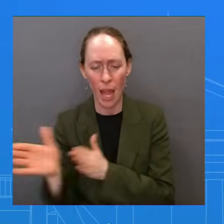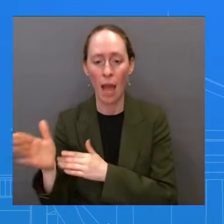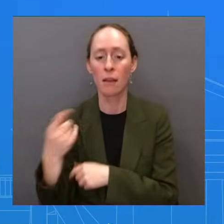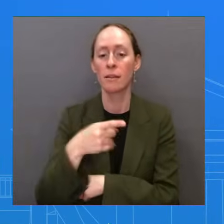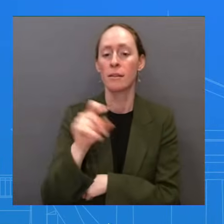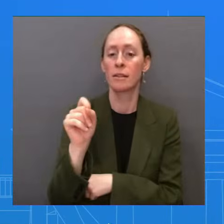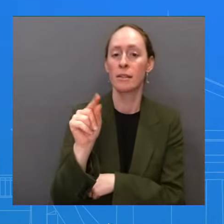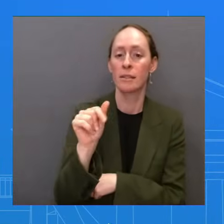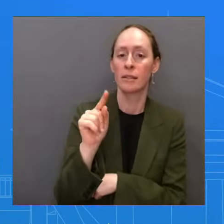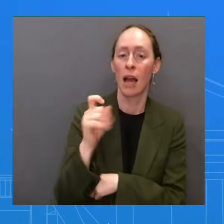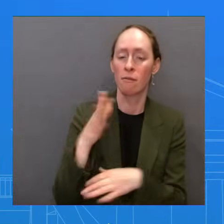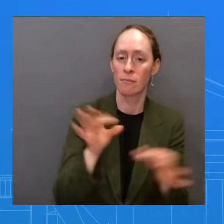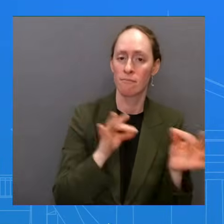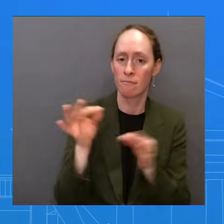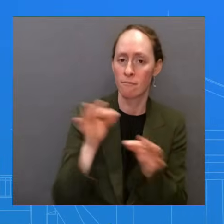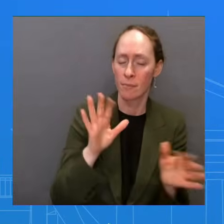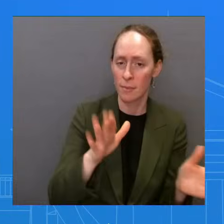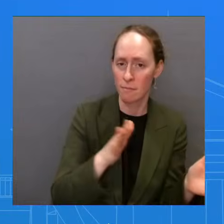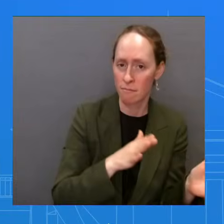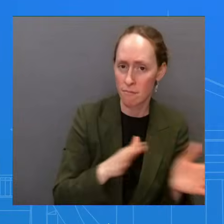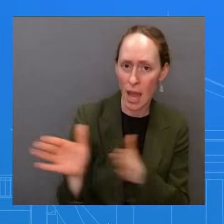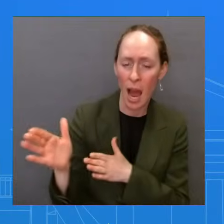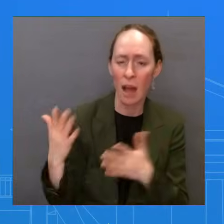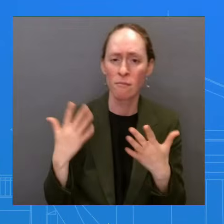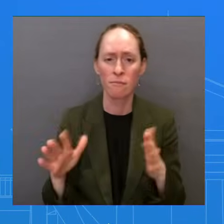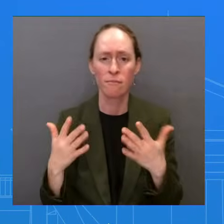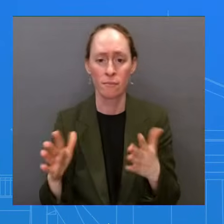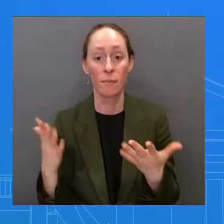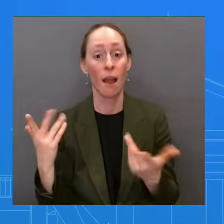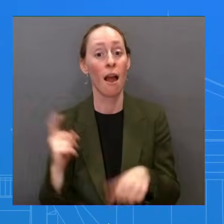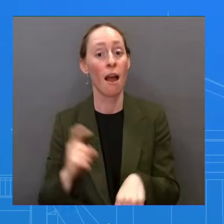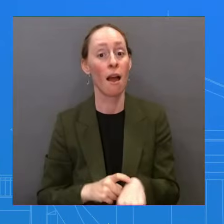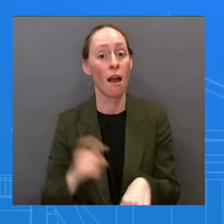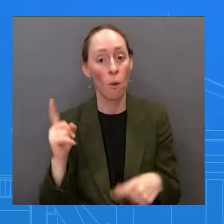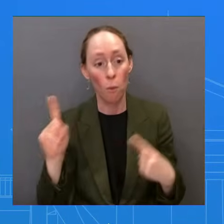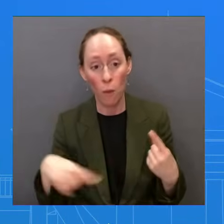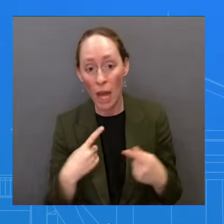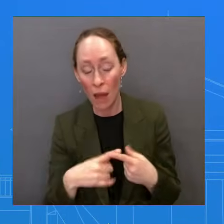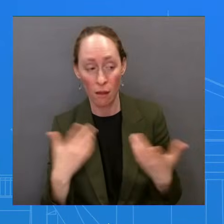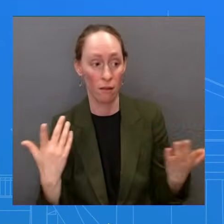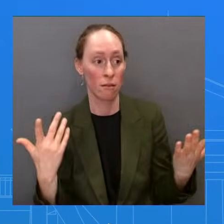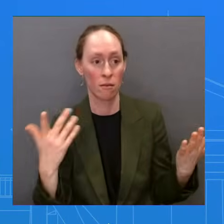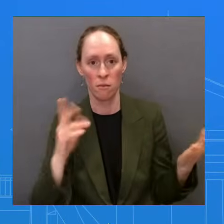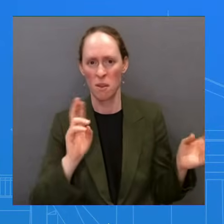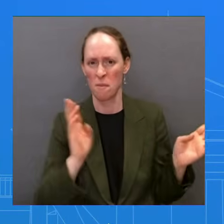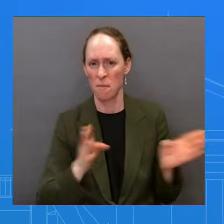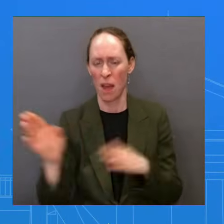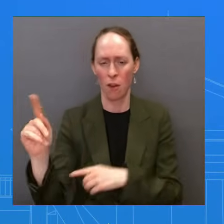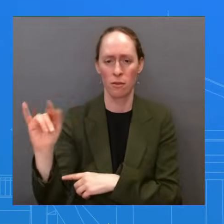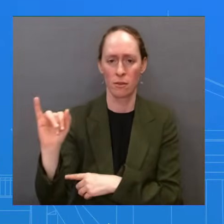to deal with the border once Title 42 lifts. The Press: You said yesterday that, when it comes to illegal migration,